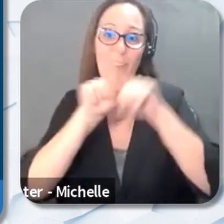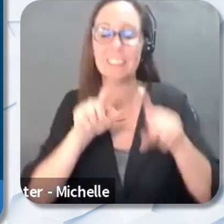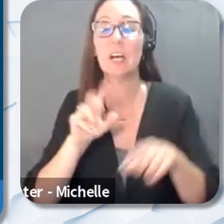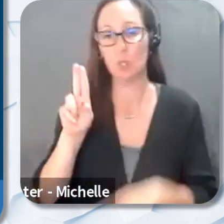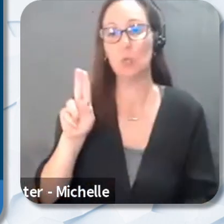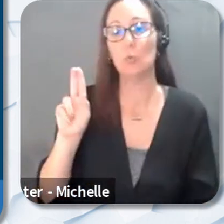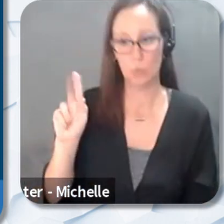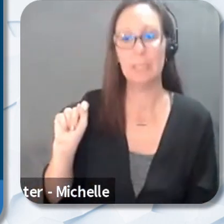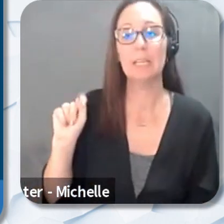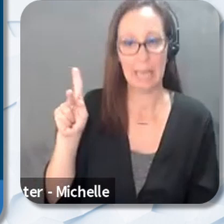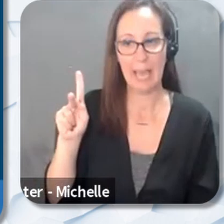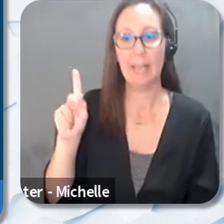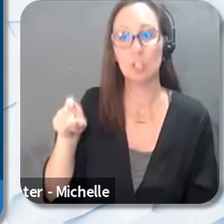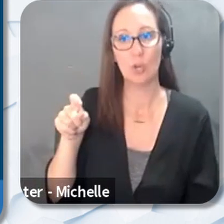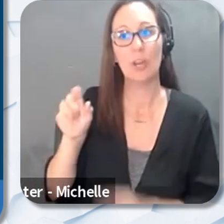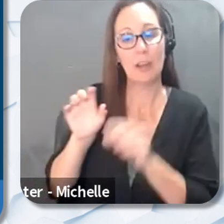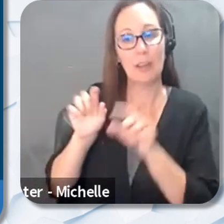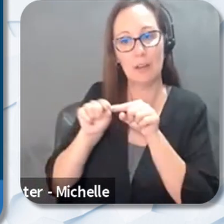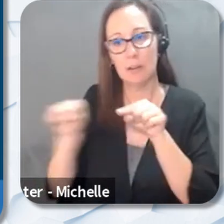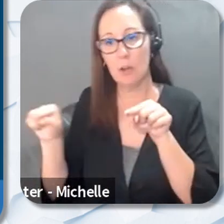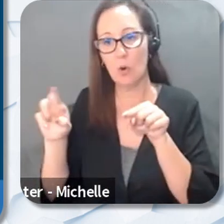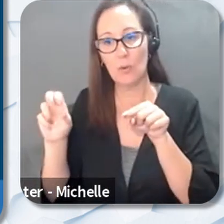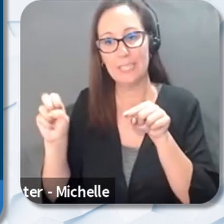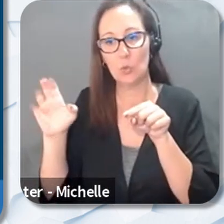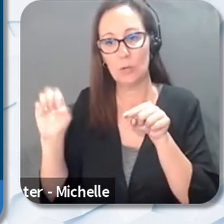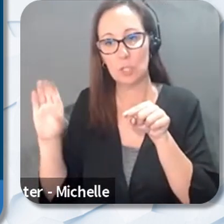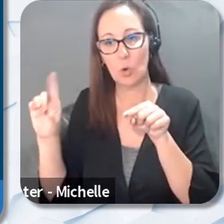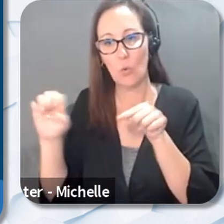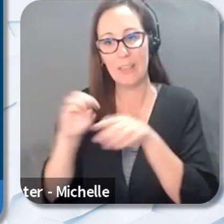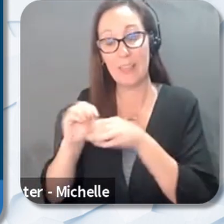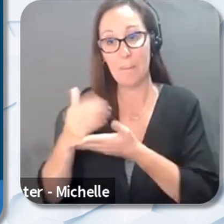its own resource code in the budget so that the funds will actually get spent where the